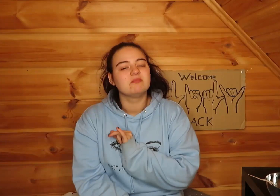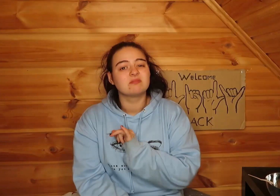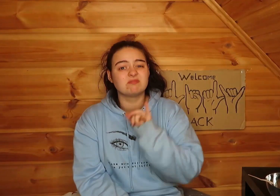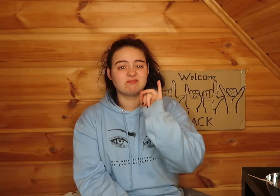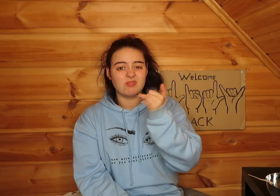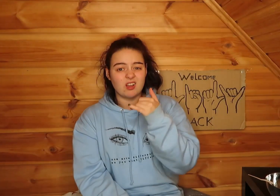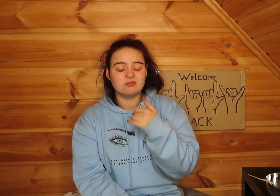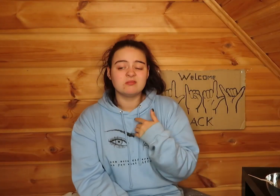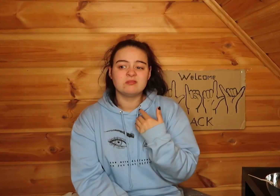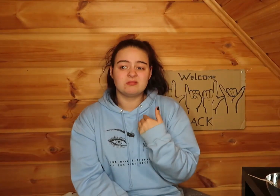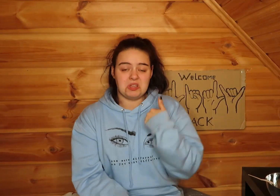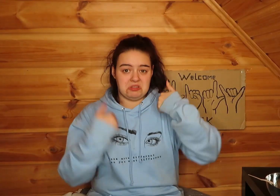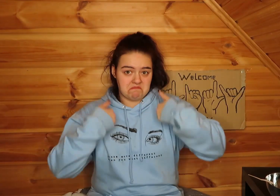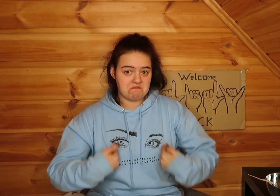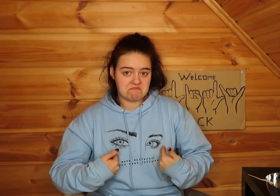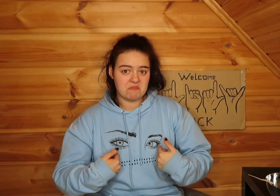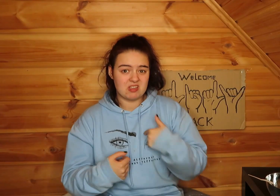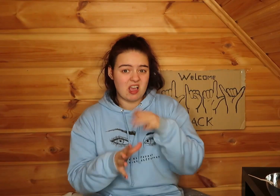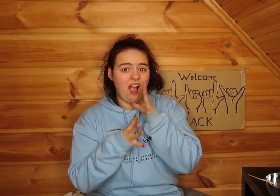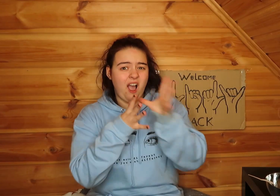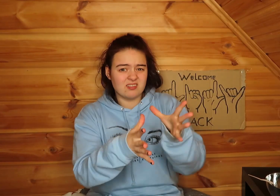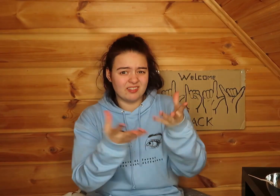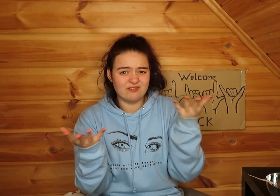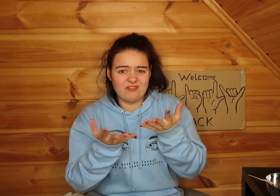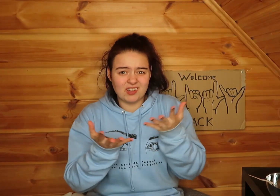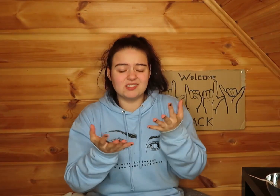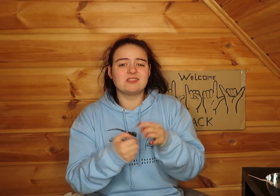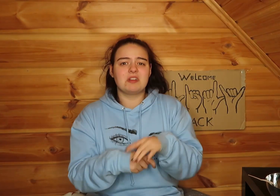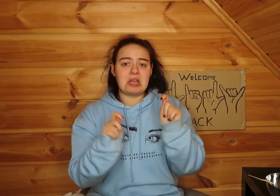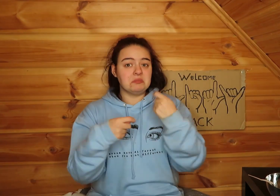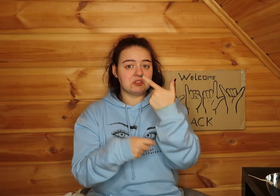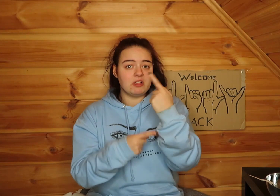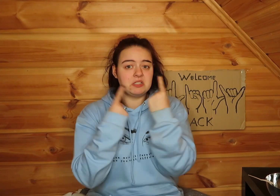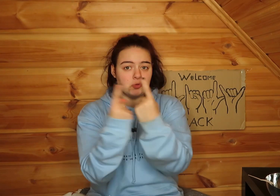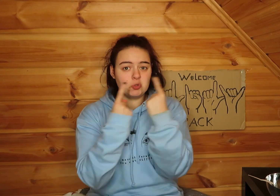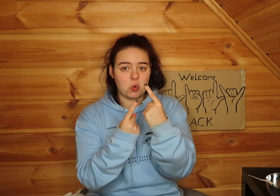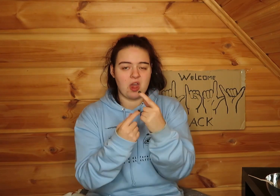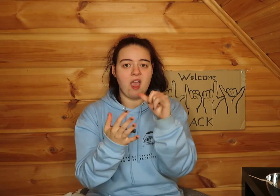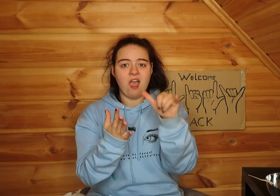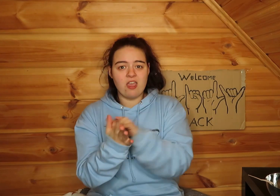Yes intereting, me personally….I hate two specific situations.